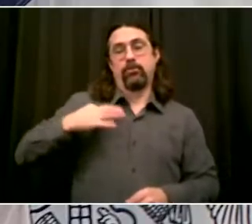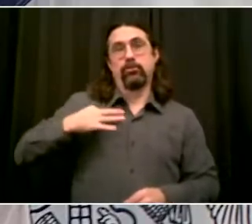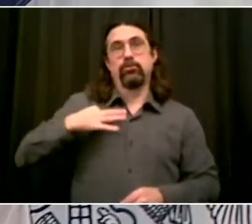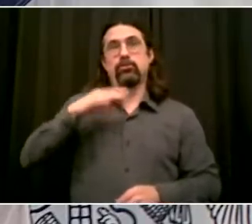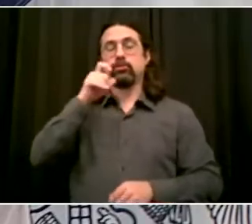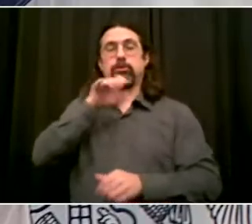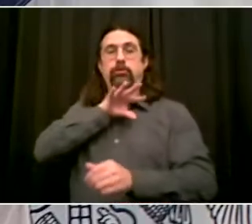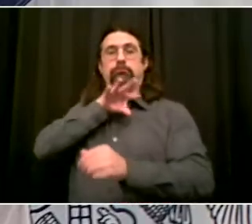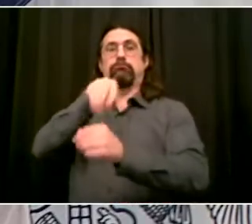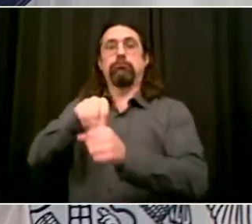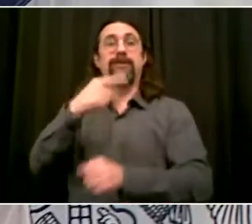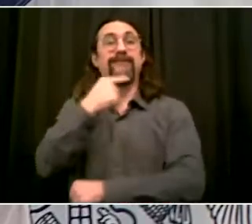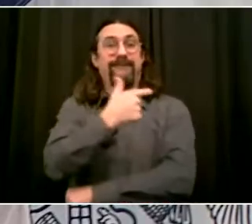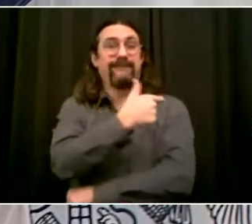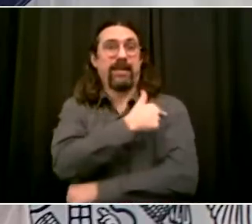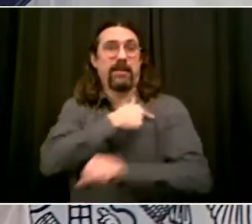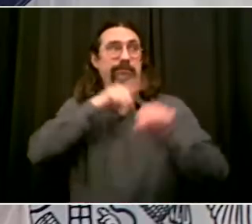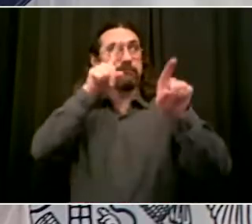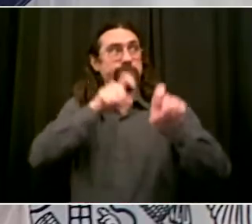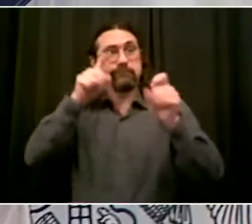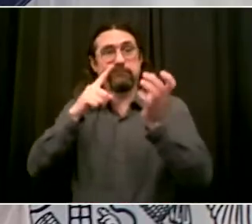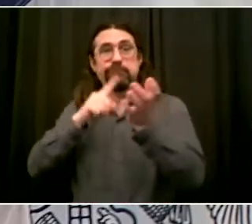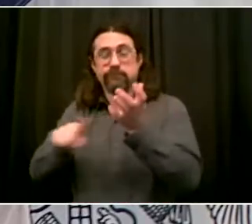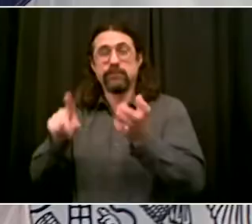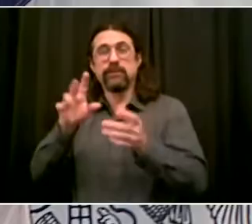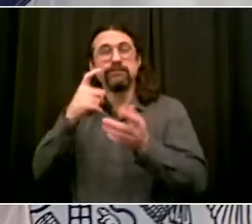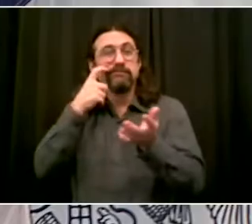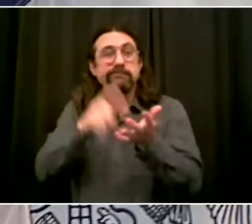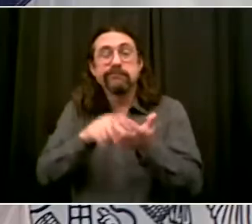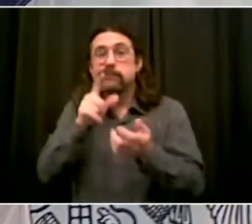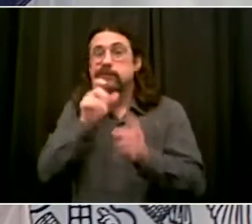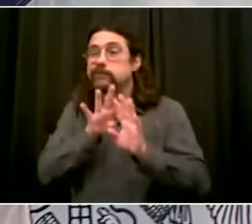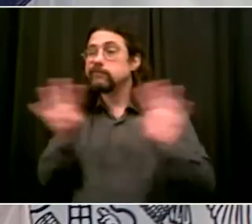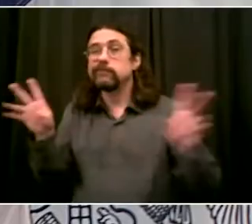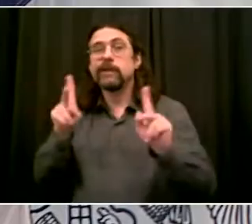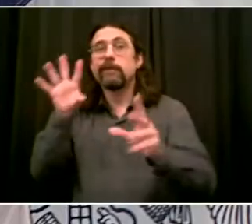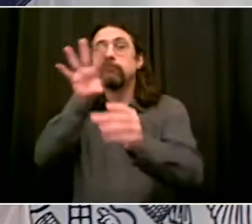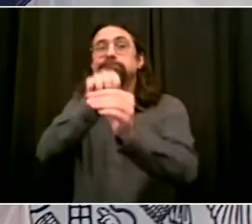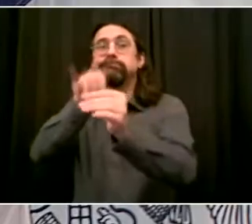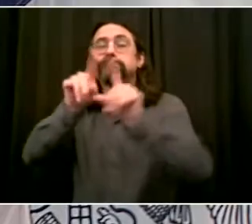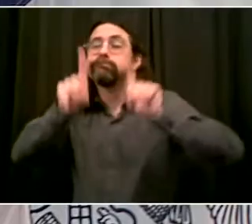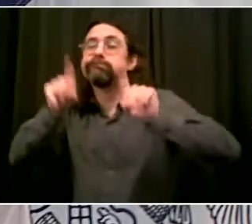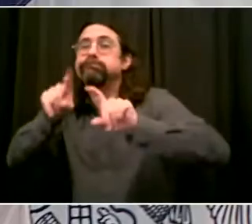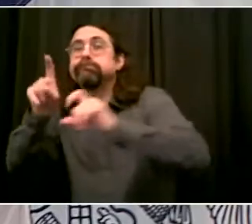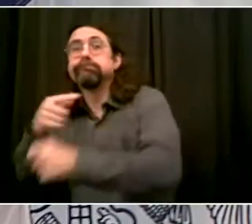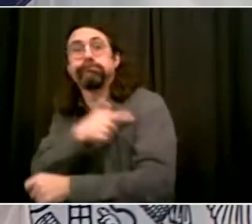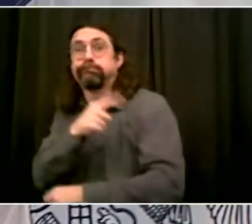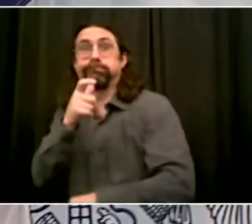[ INDISCERNABLE ] THE LONG STANDING ISSUES THAT WE HAVE WHEN IT COMES TO THE